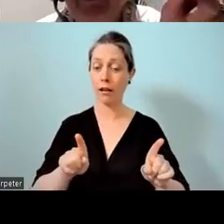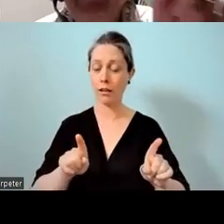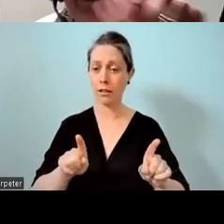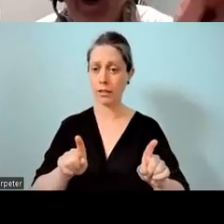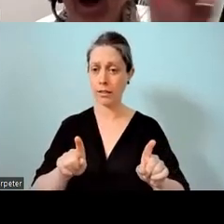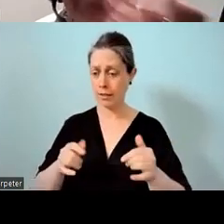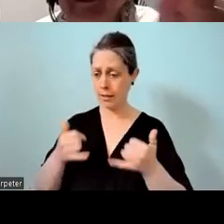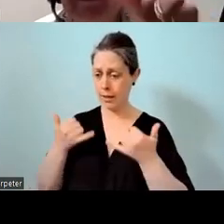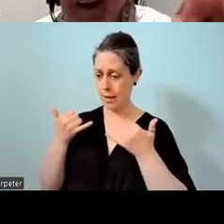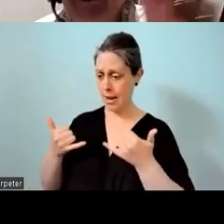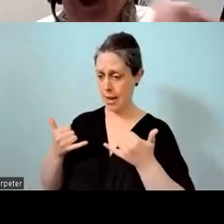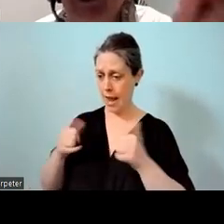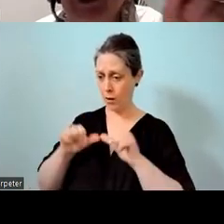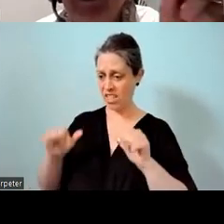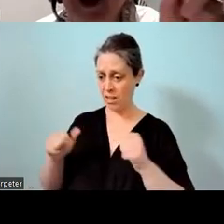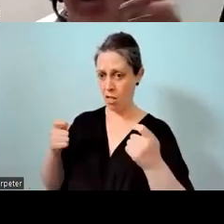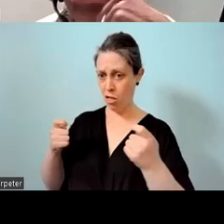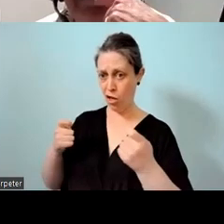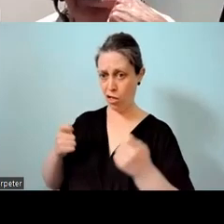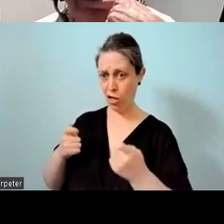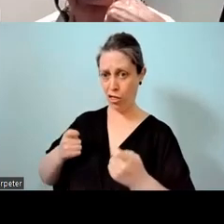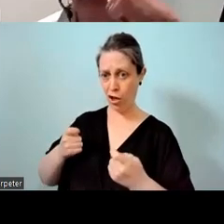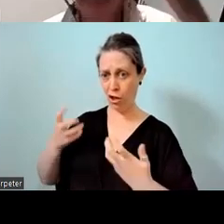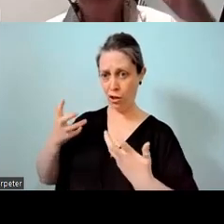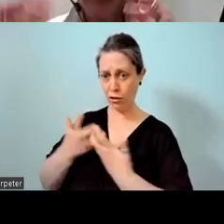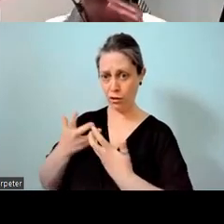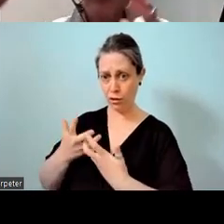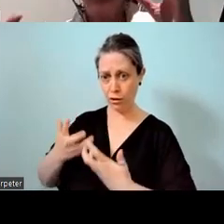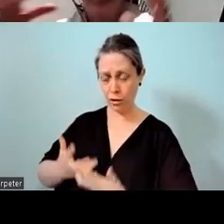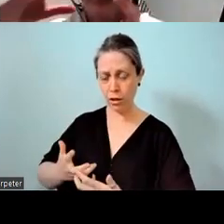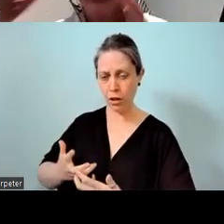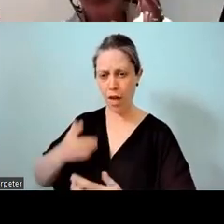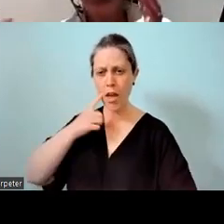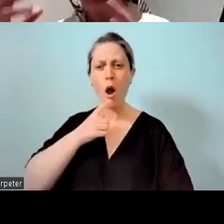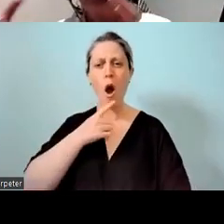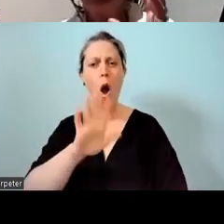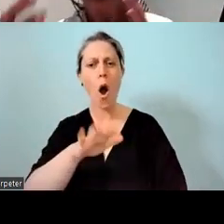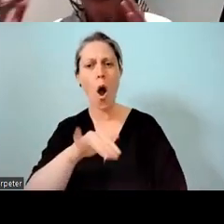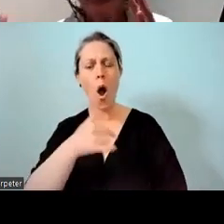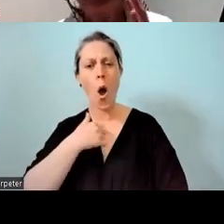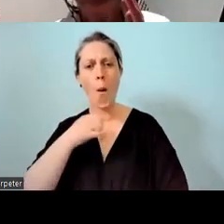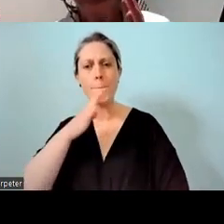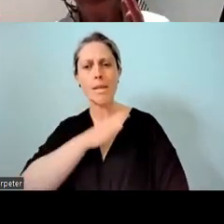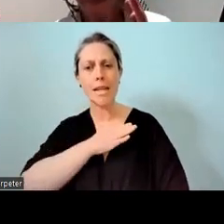You sort of design as you usually design, and then go, "Oh, we maybe haven't thought about the diversity of learners enough."